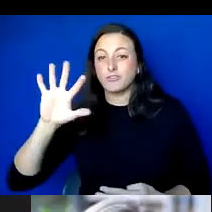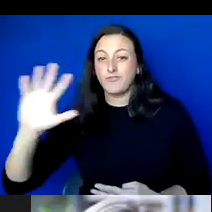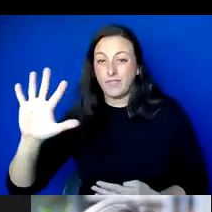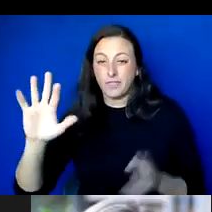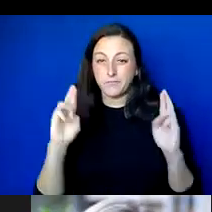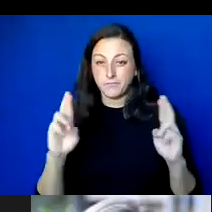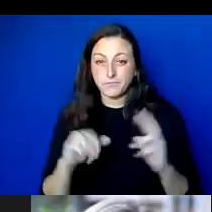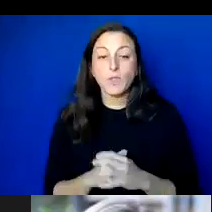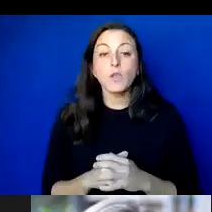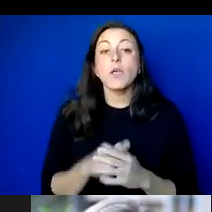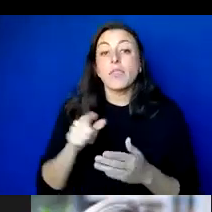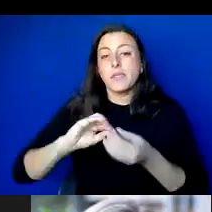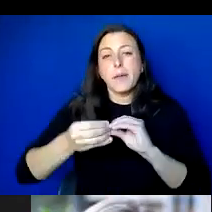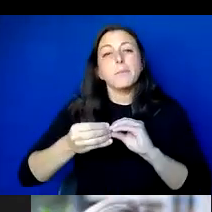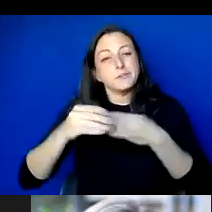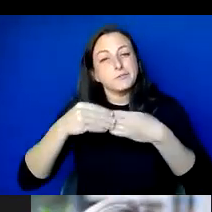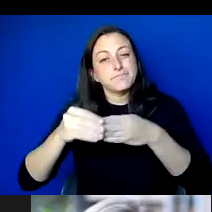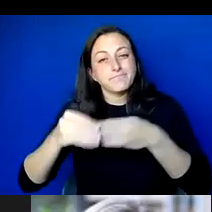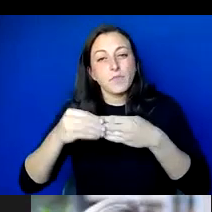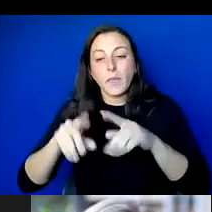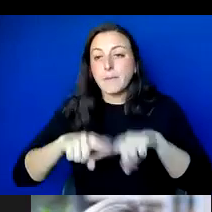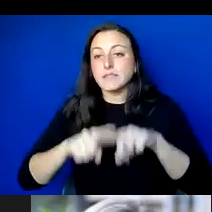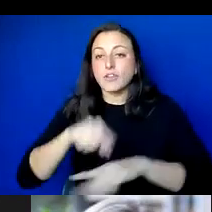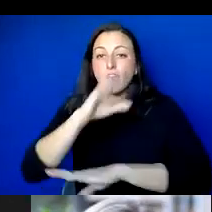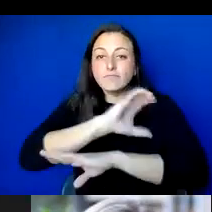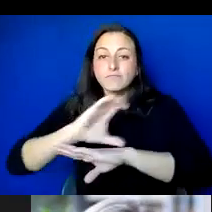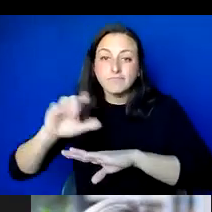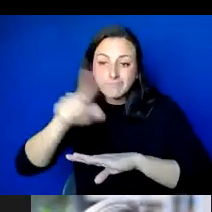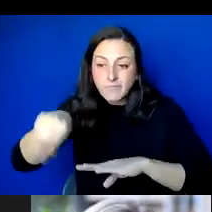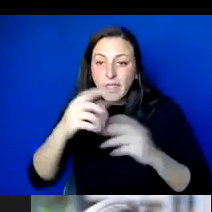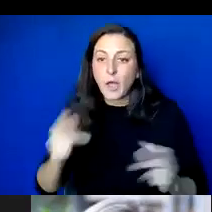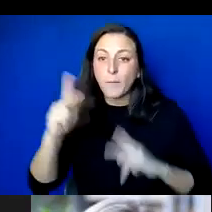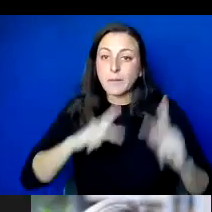These numbers are flexible based on the number of Coloradans included in previous phases, as our